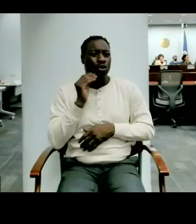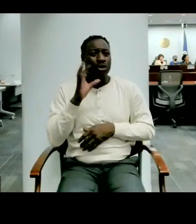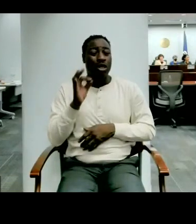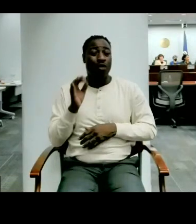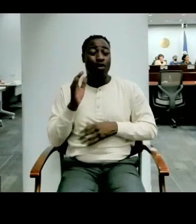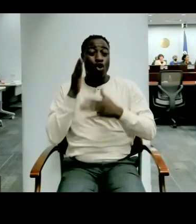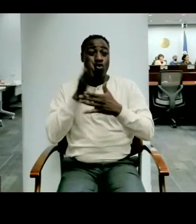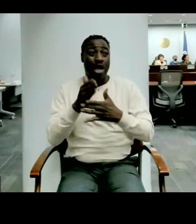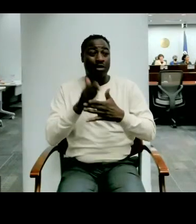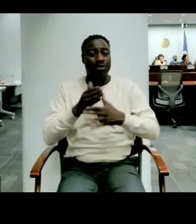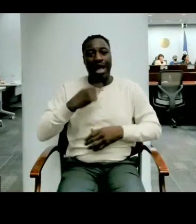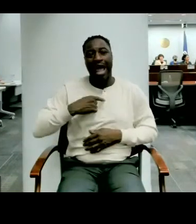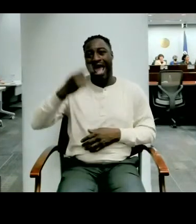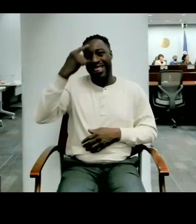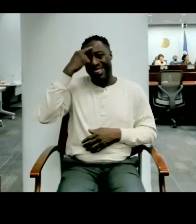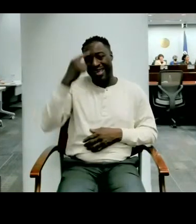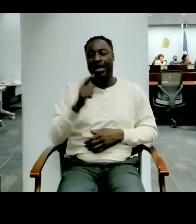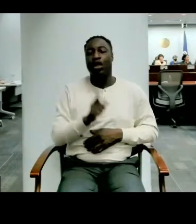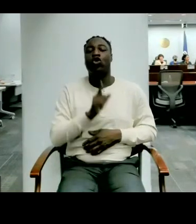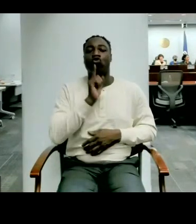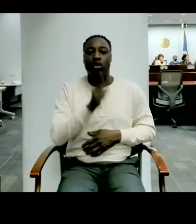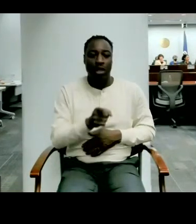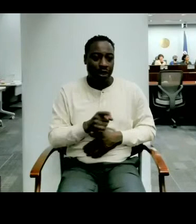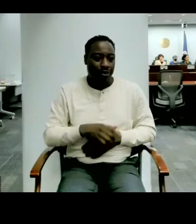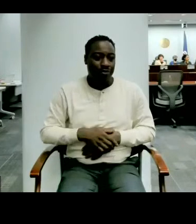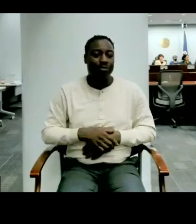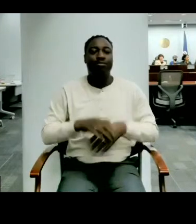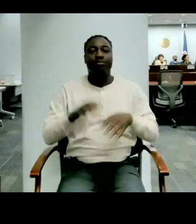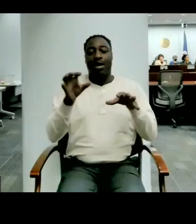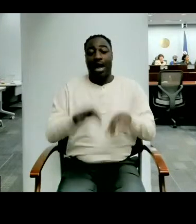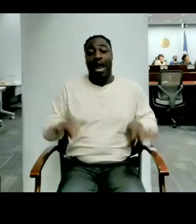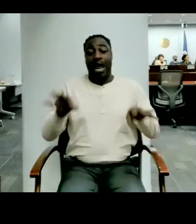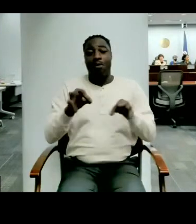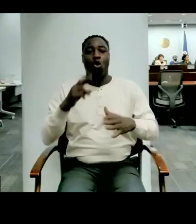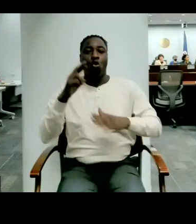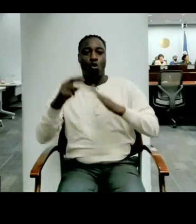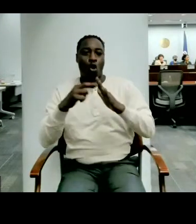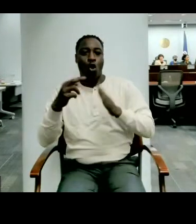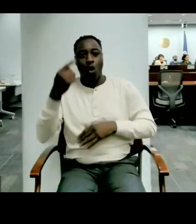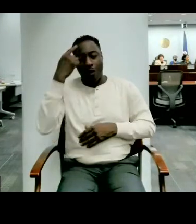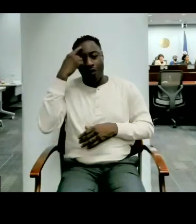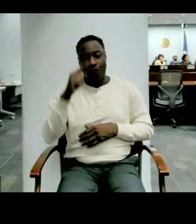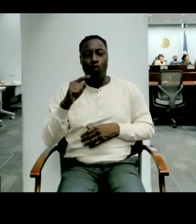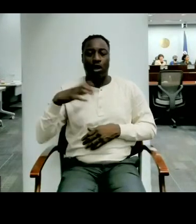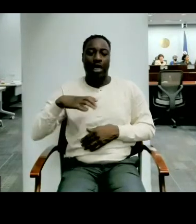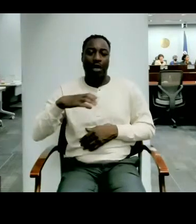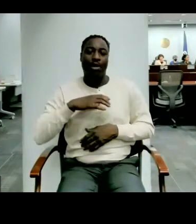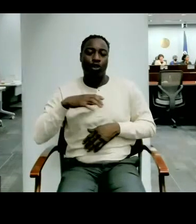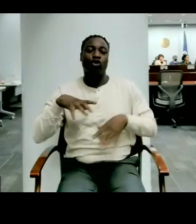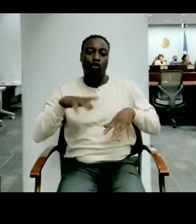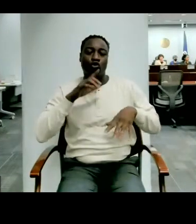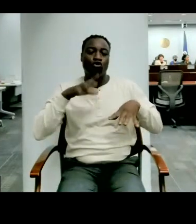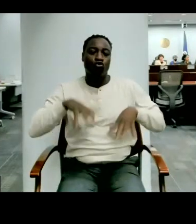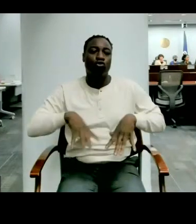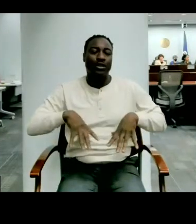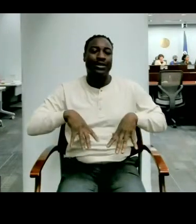So, I think that those are really um important roles for the Commission to take, to take on in SEP.